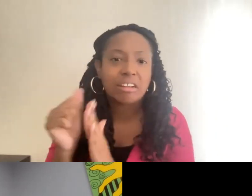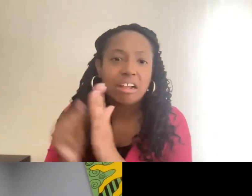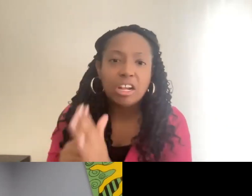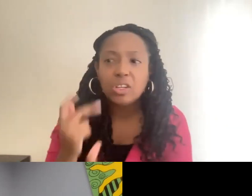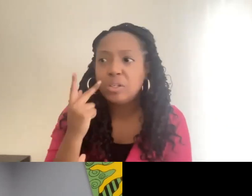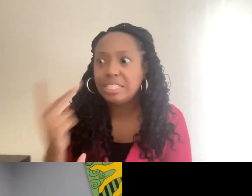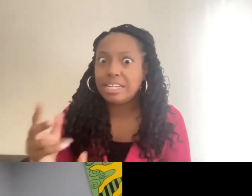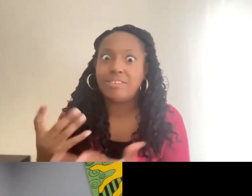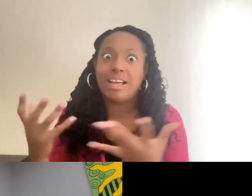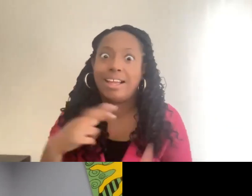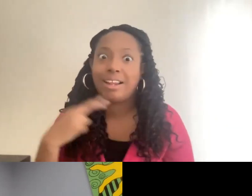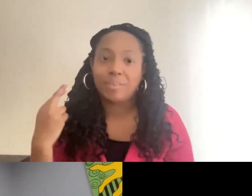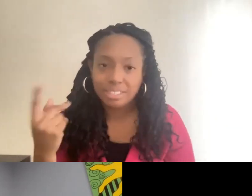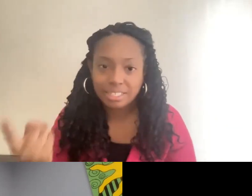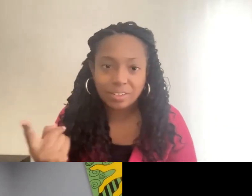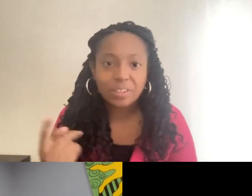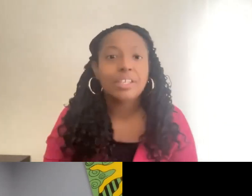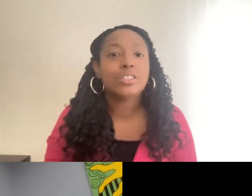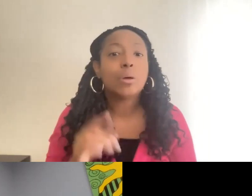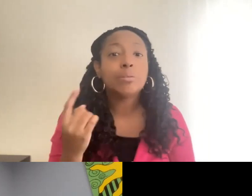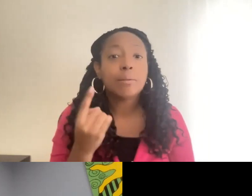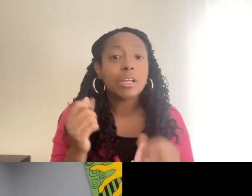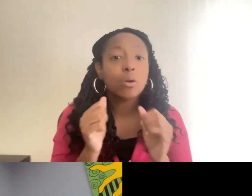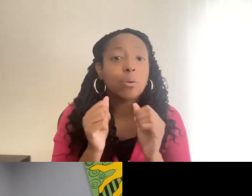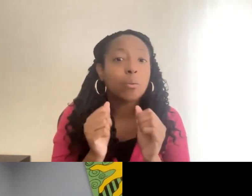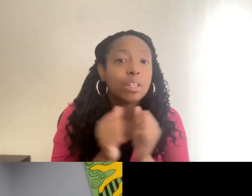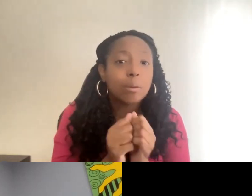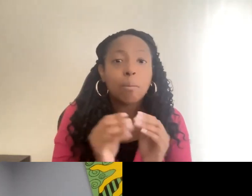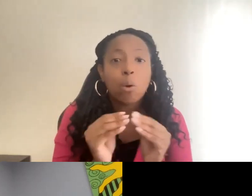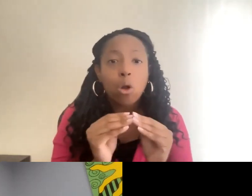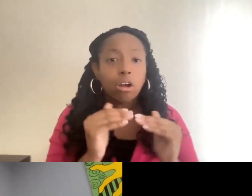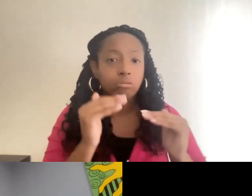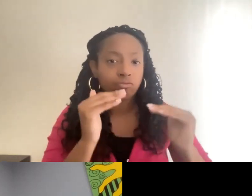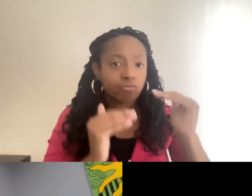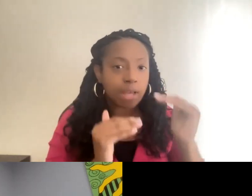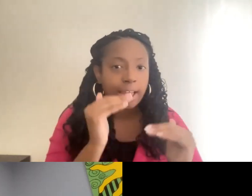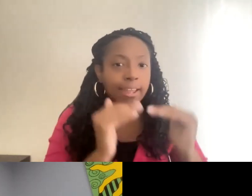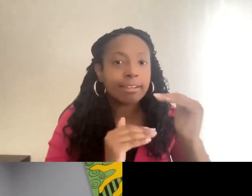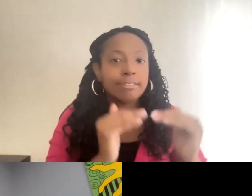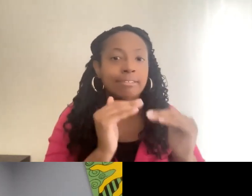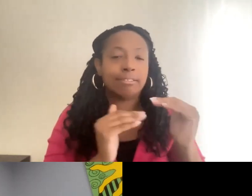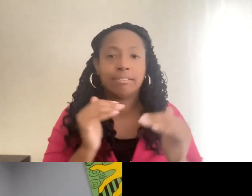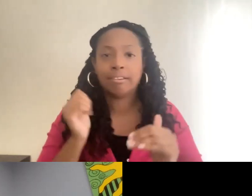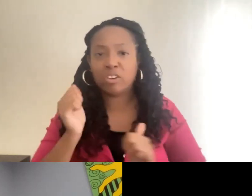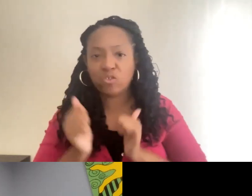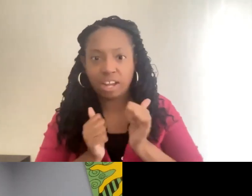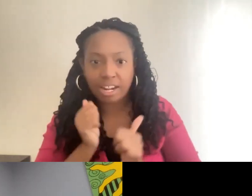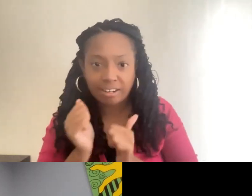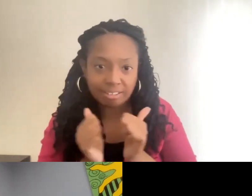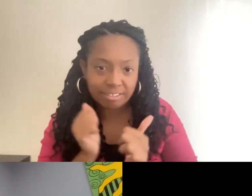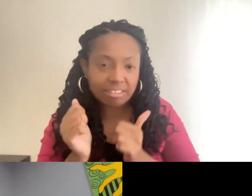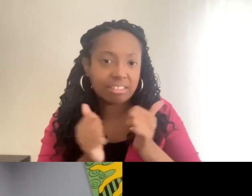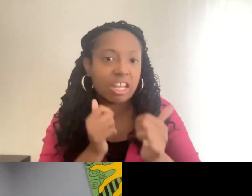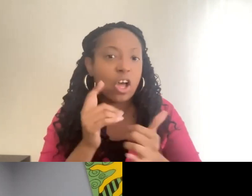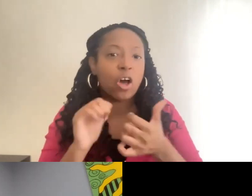an investment model something with a conservative moderate or aggressive notion of How It's invested